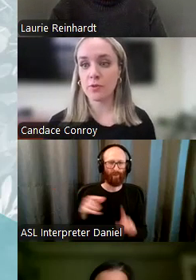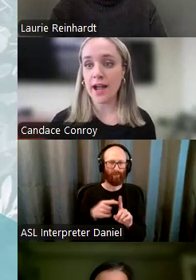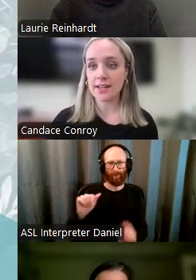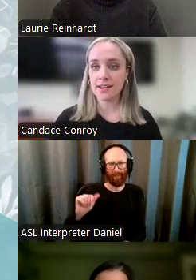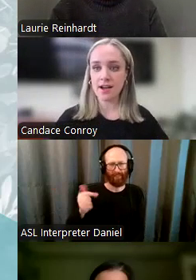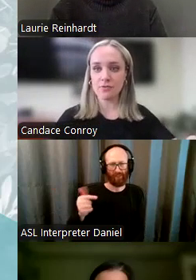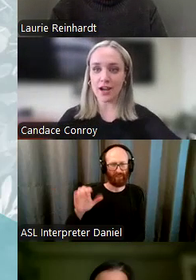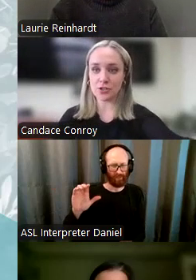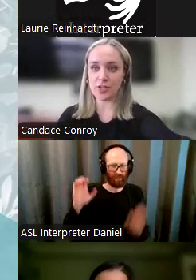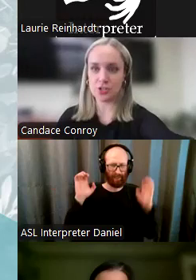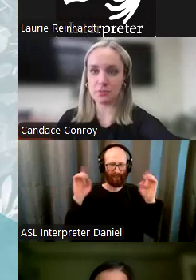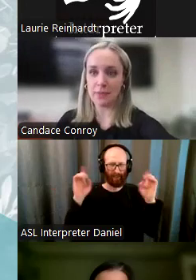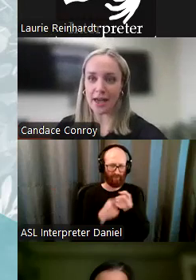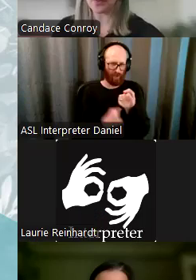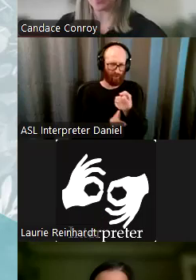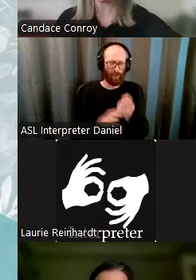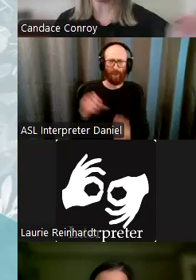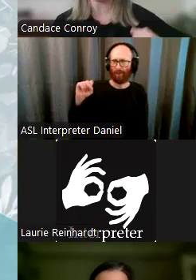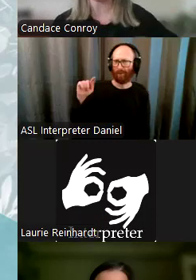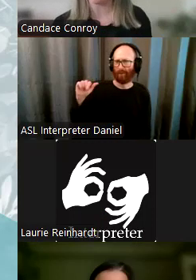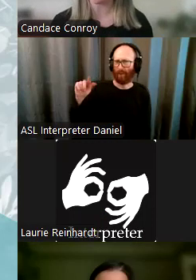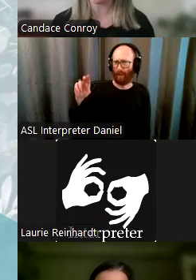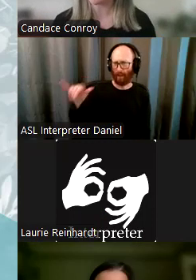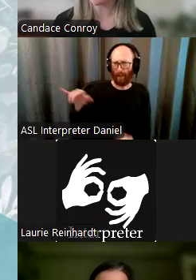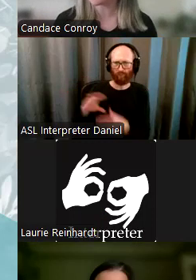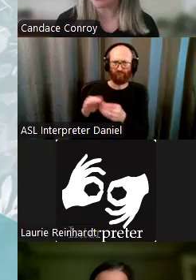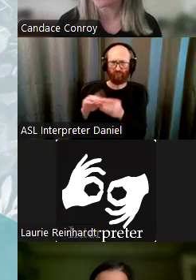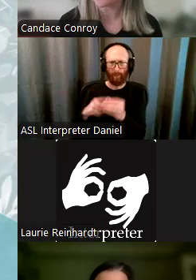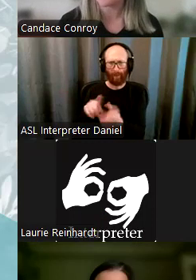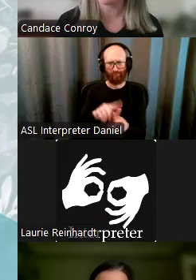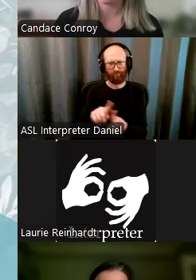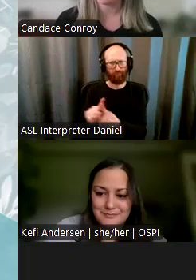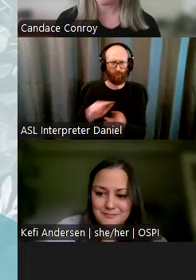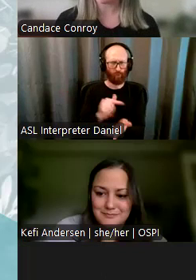variety of graduation Pathways that are available to students in Washington.